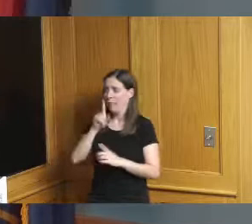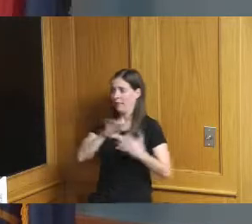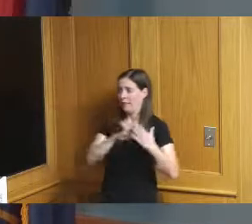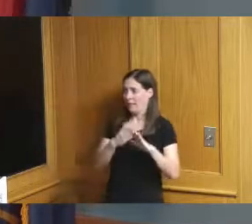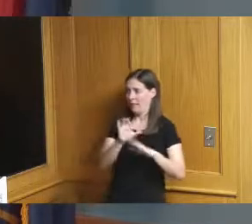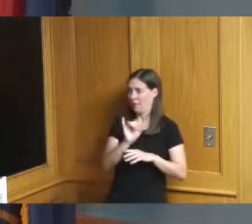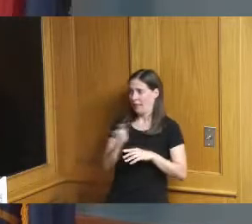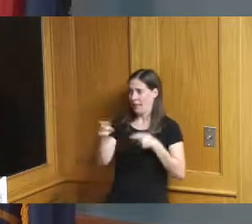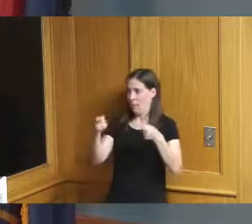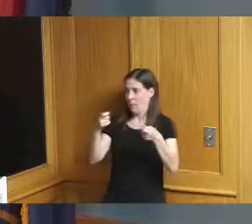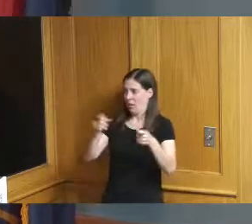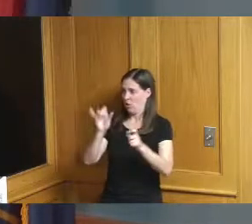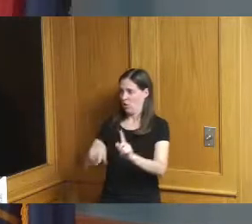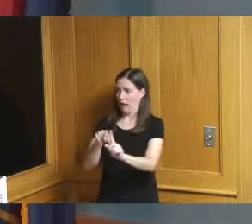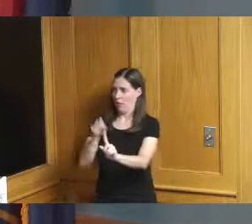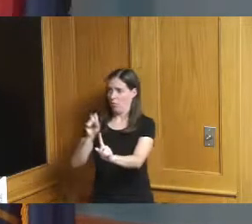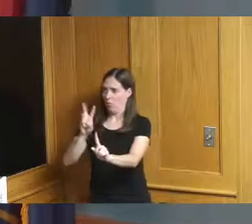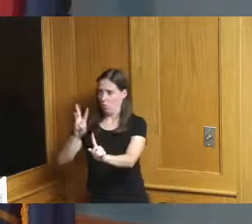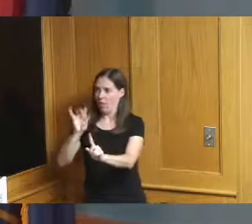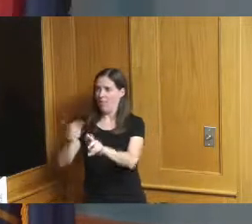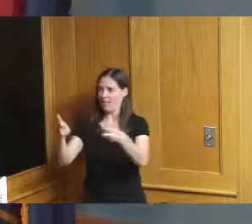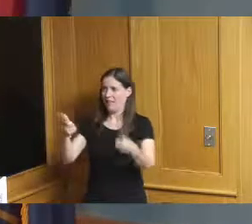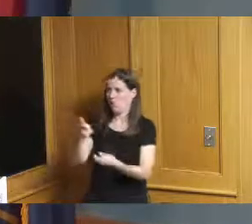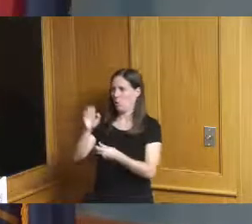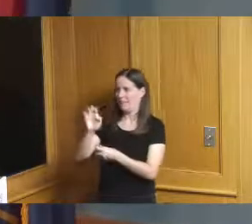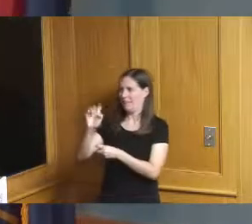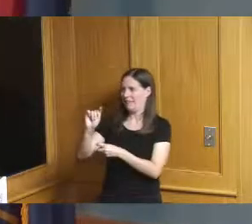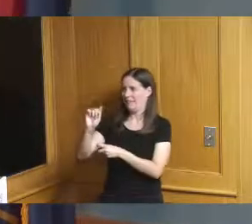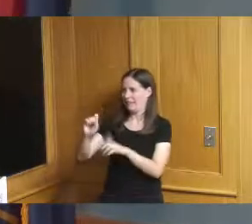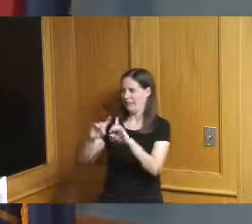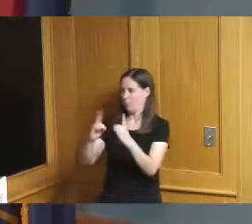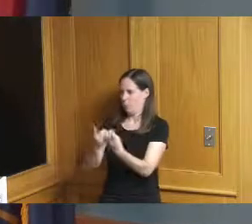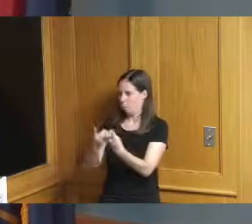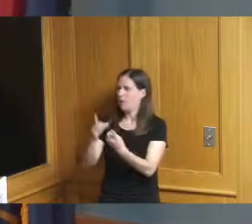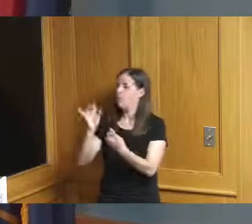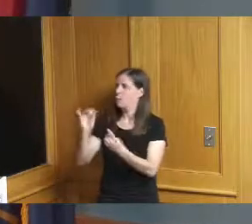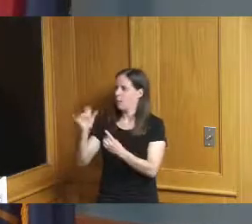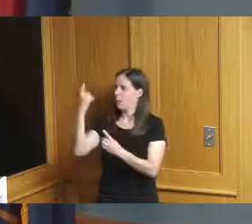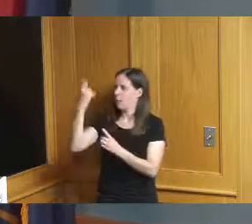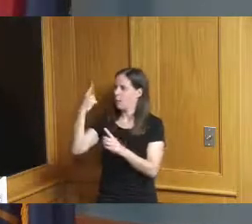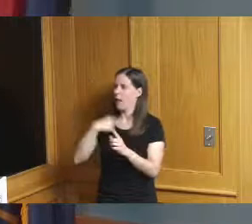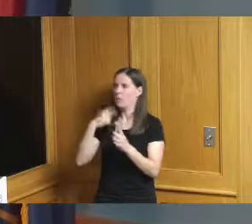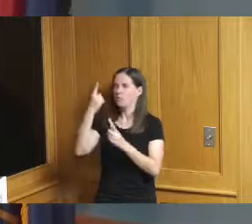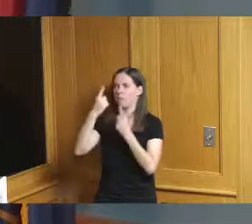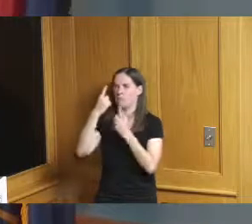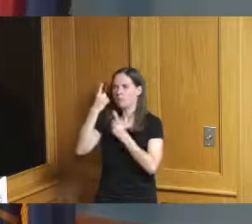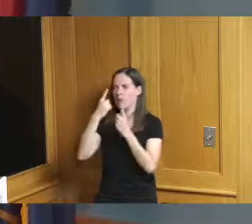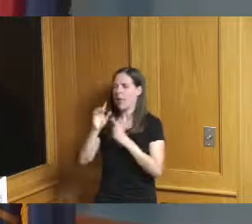and there's a division within ets department and so it kind of reminds me how um msd is managed